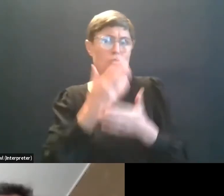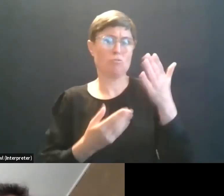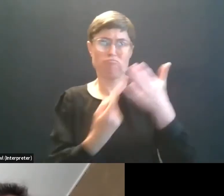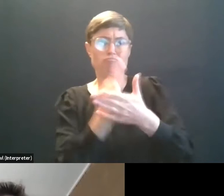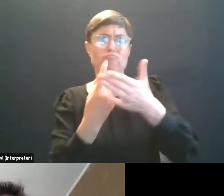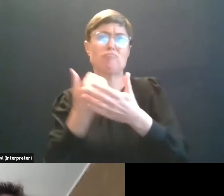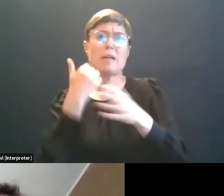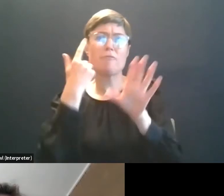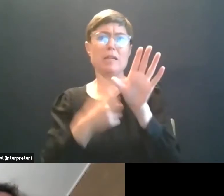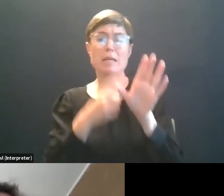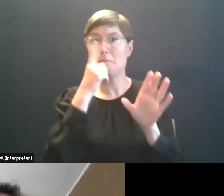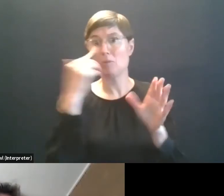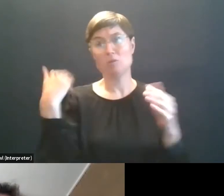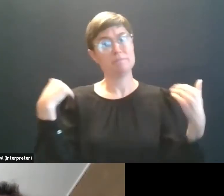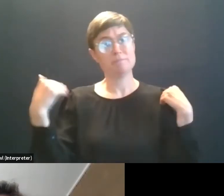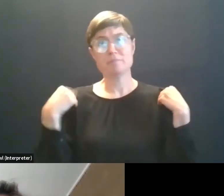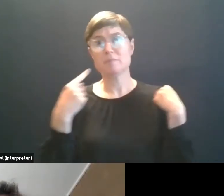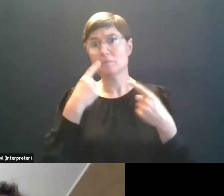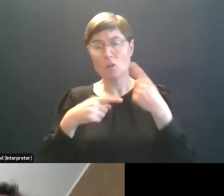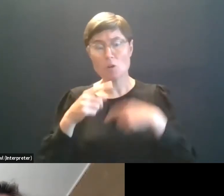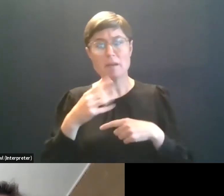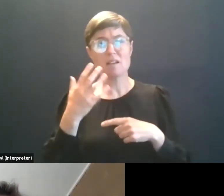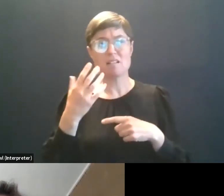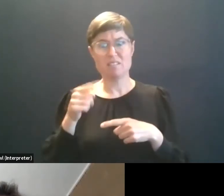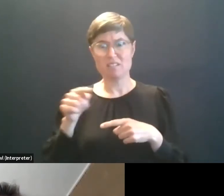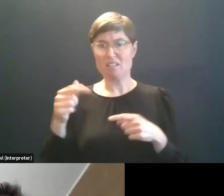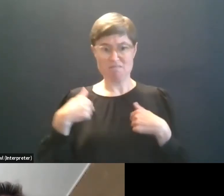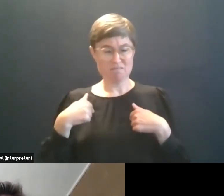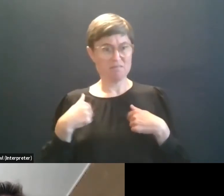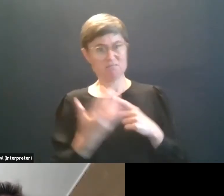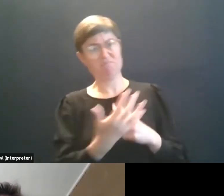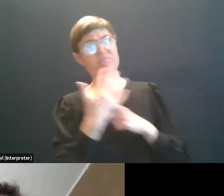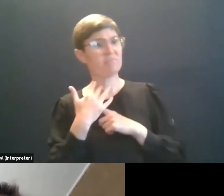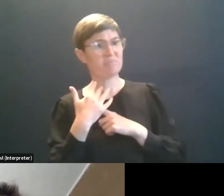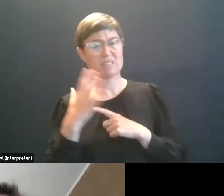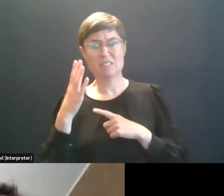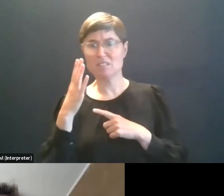touch with us who tell us about the exclusion and the poor treatment that they have experienced